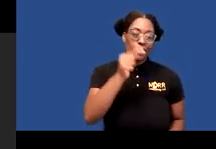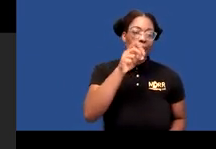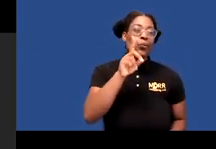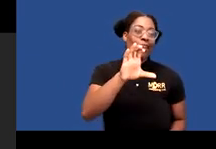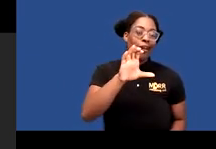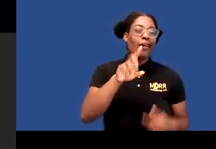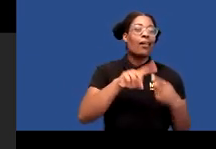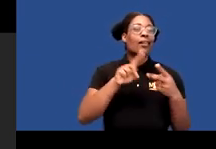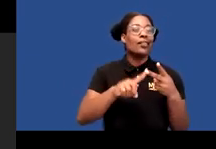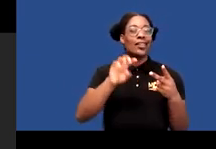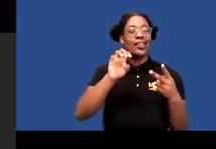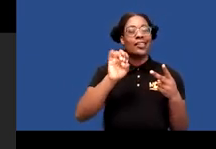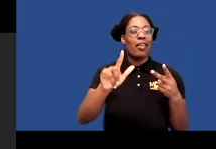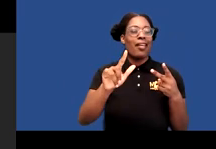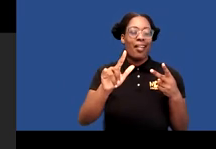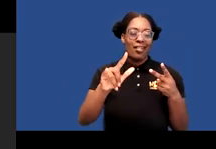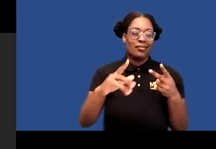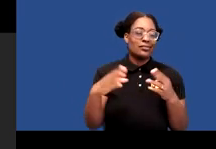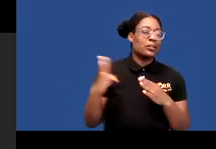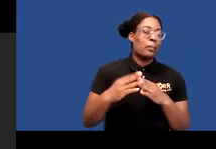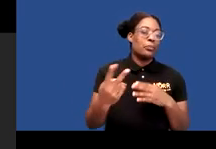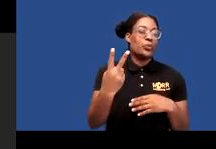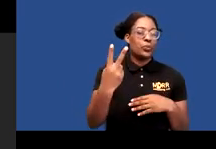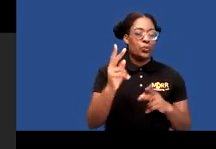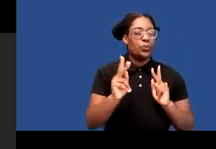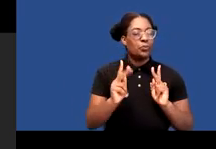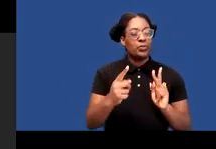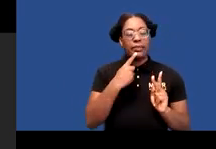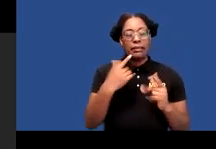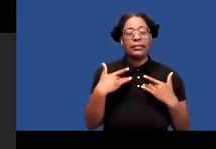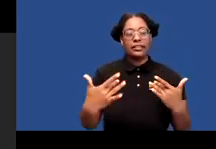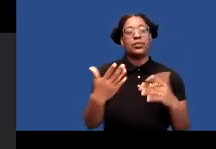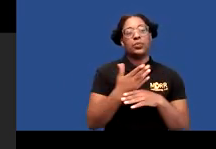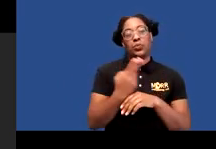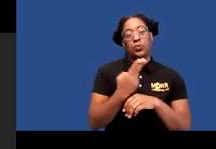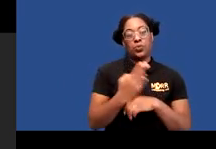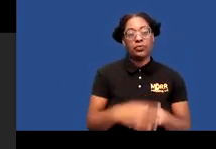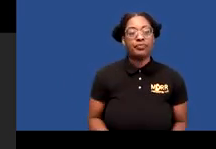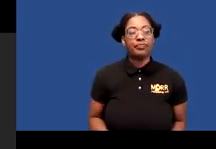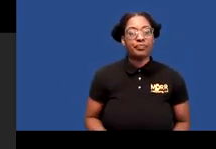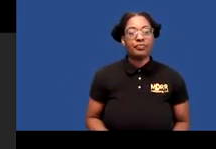was how people were sharing documents in the chat. [Zandra] Alright, and then when we look at institutional context,